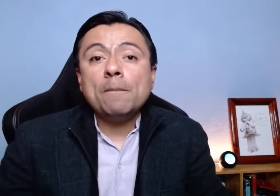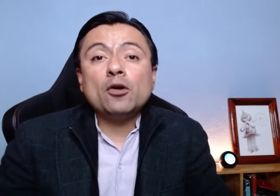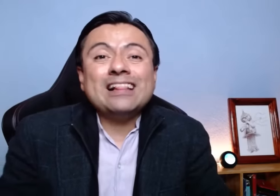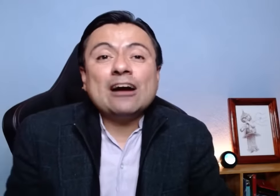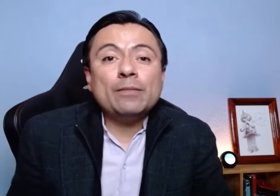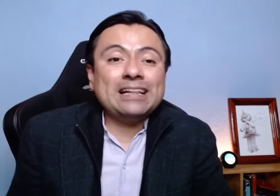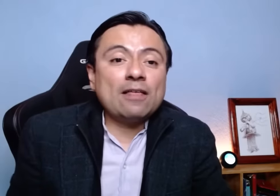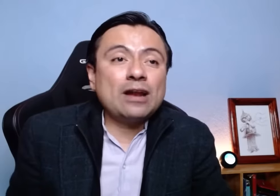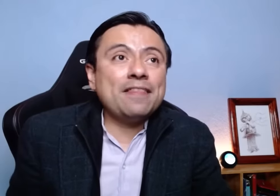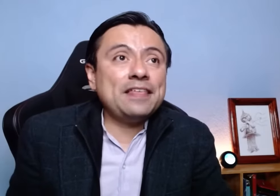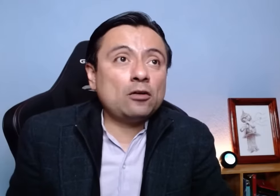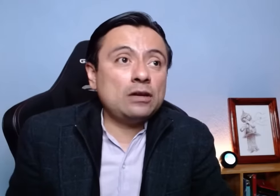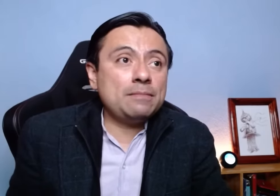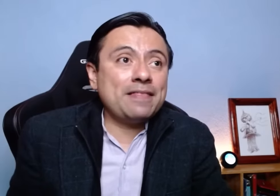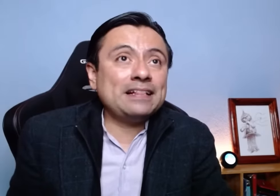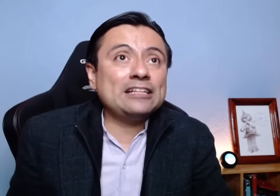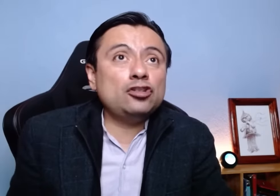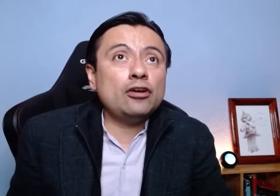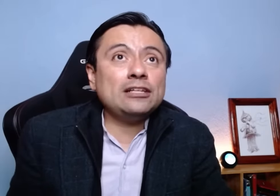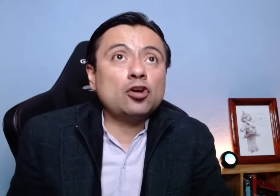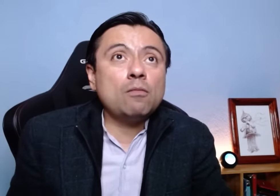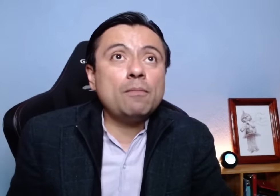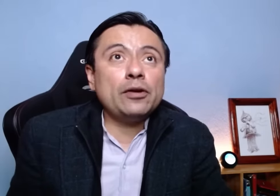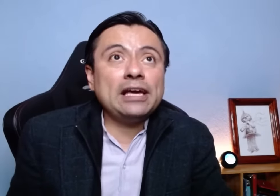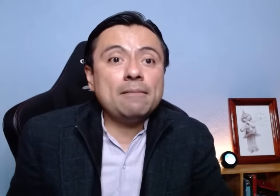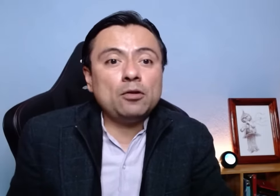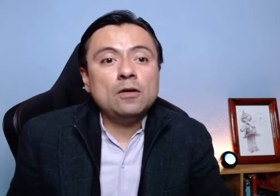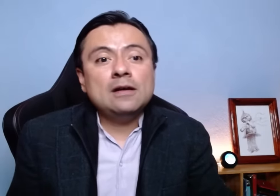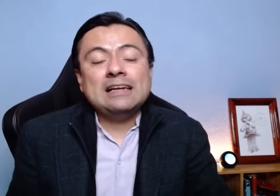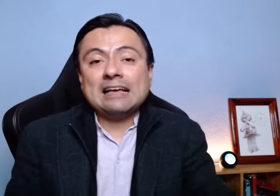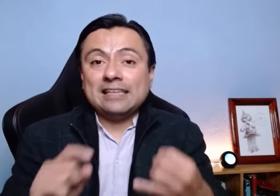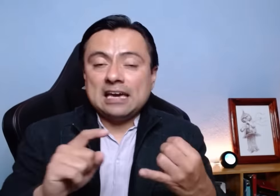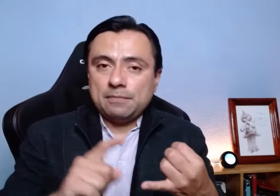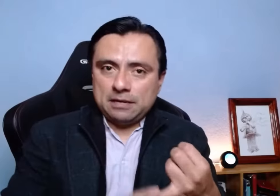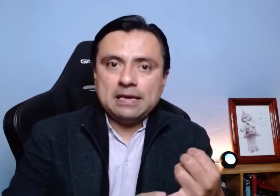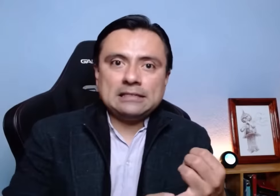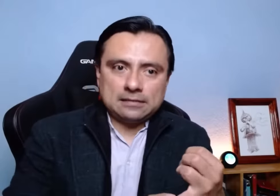others announced as relevant by the Governor of Colima arrests Como